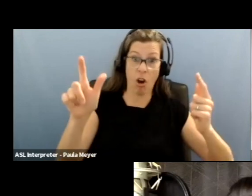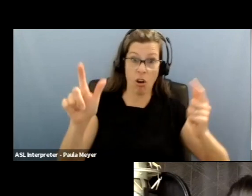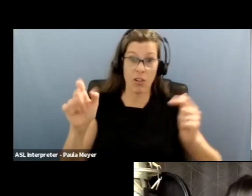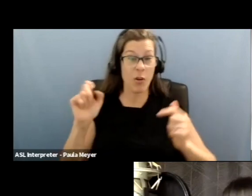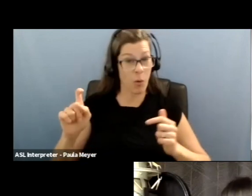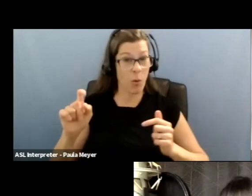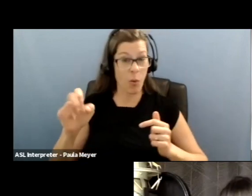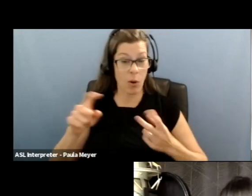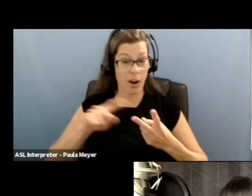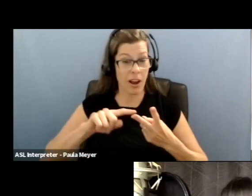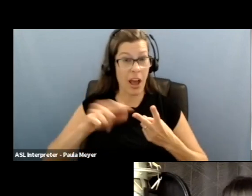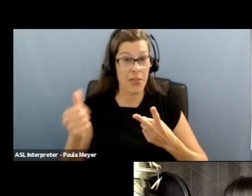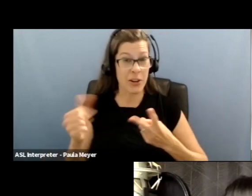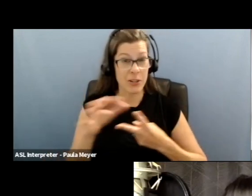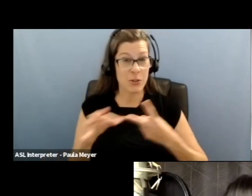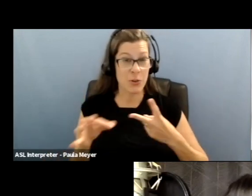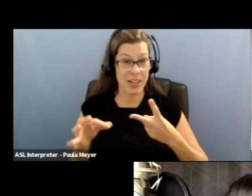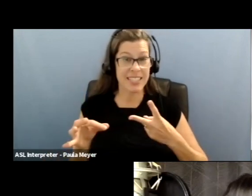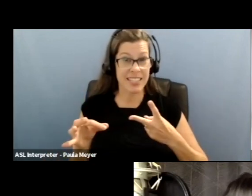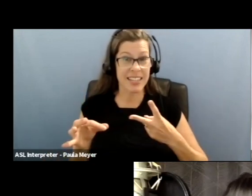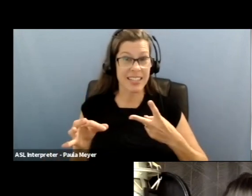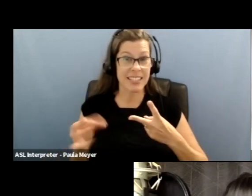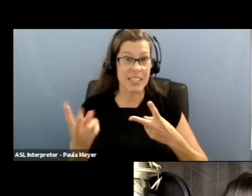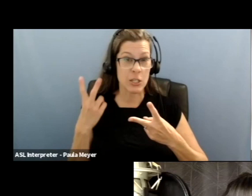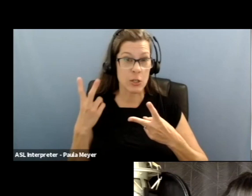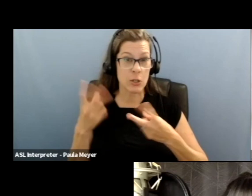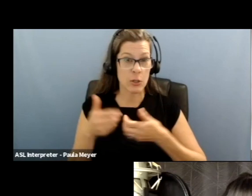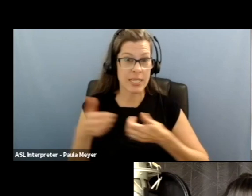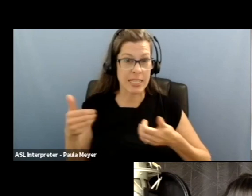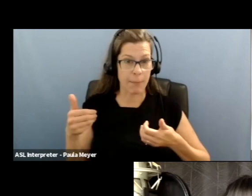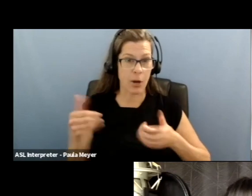Or the other choice would be then to be doing two different sessions.